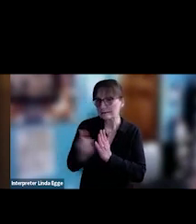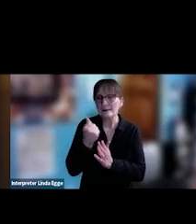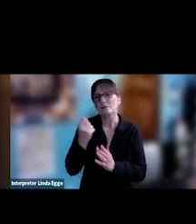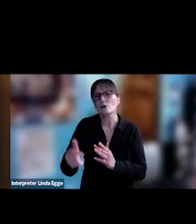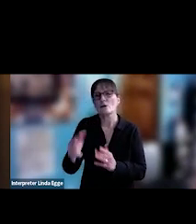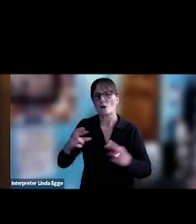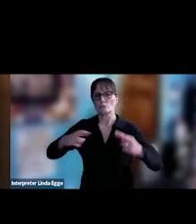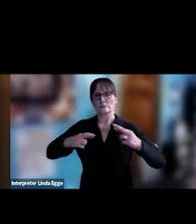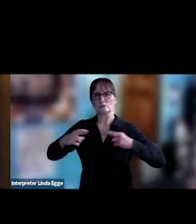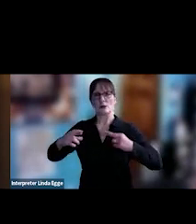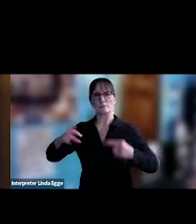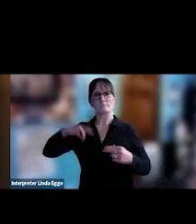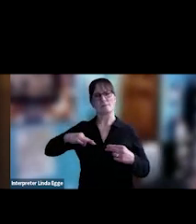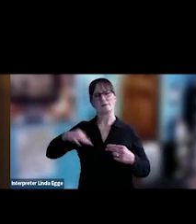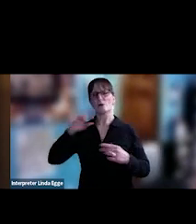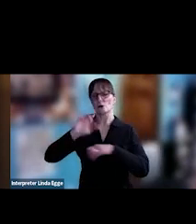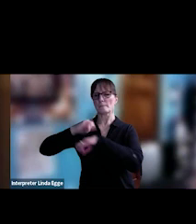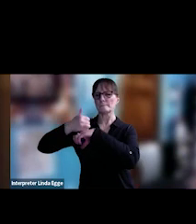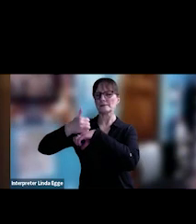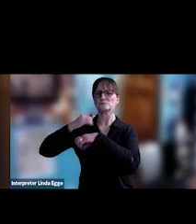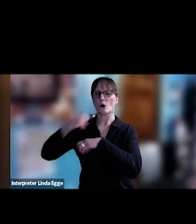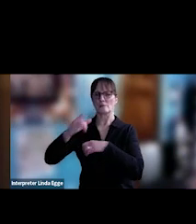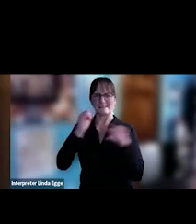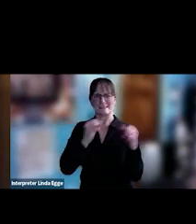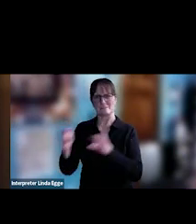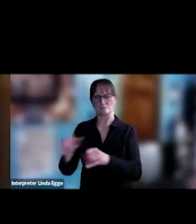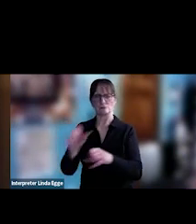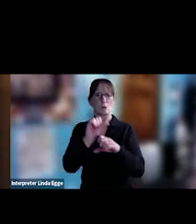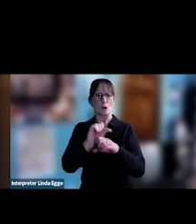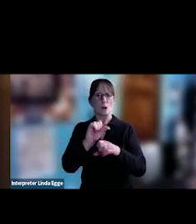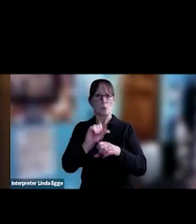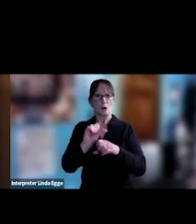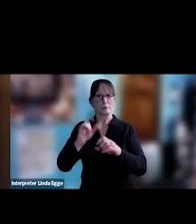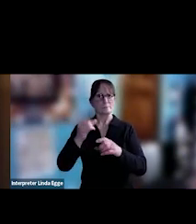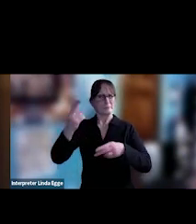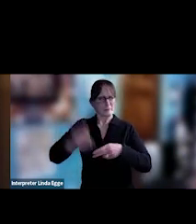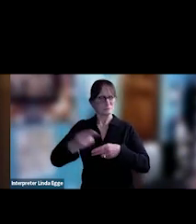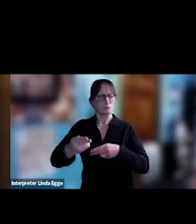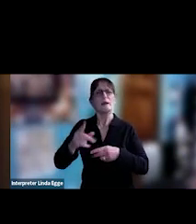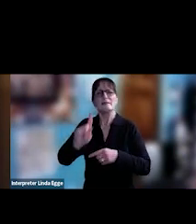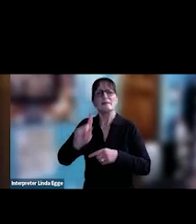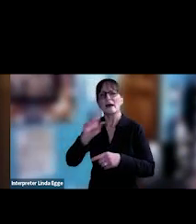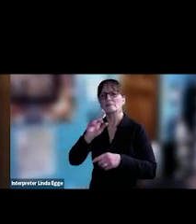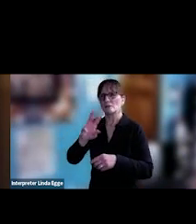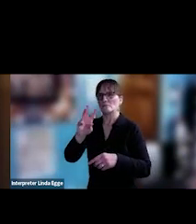So those benefits are based on the individual's own work record. They have to have 40 quarters of work